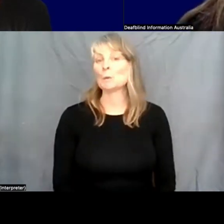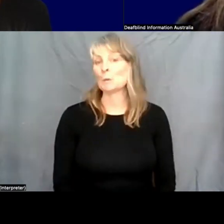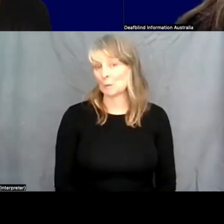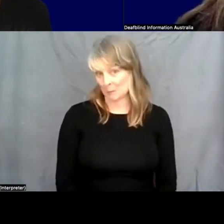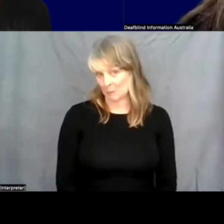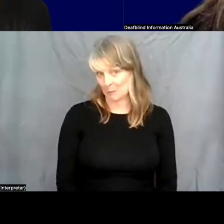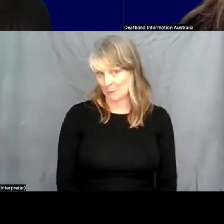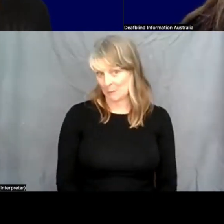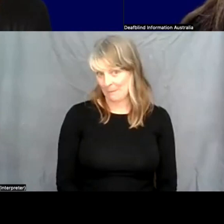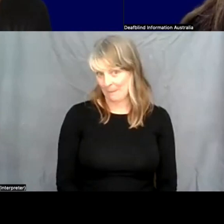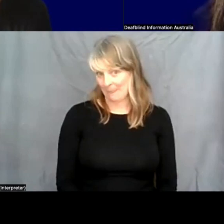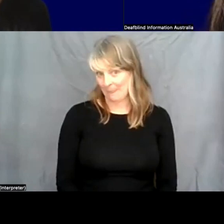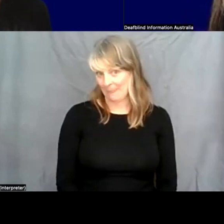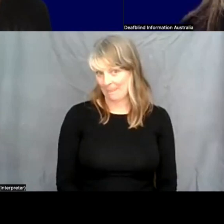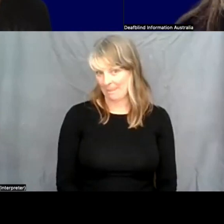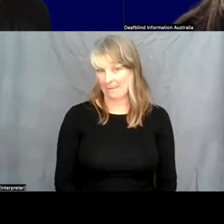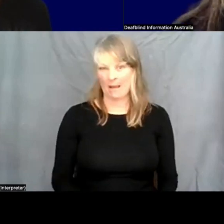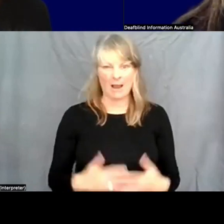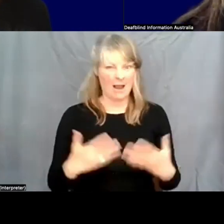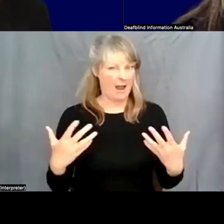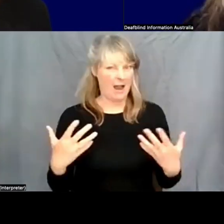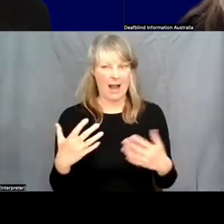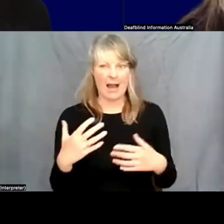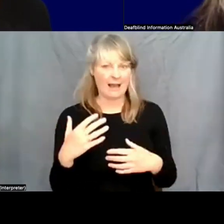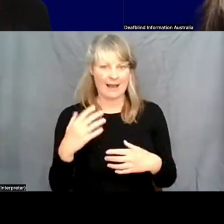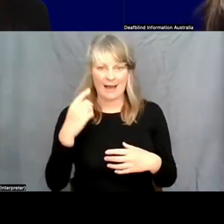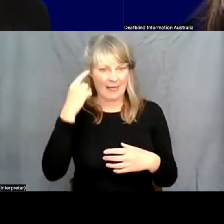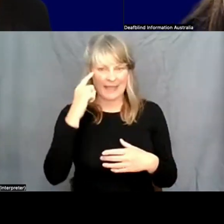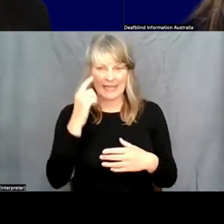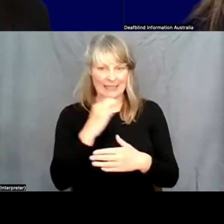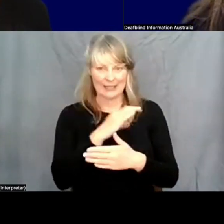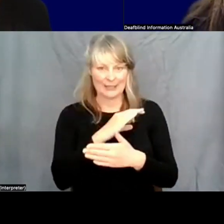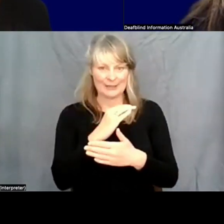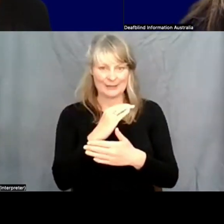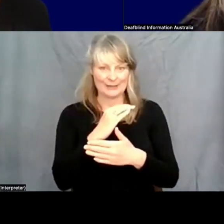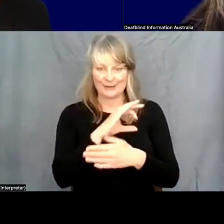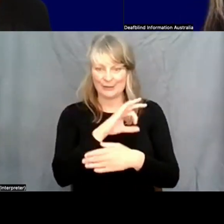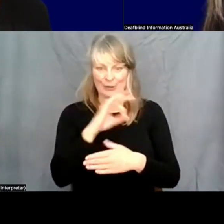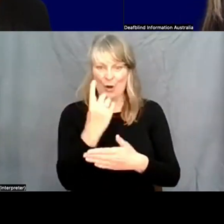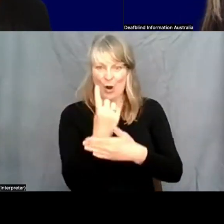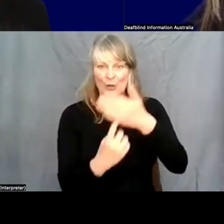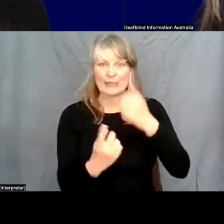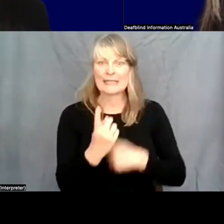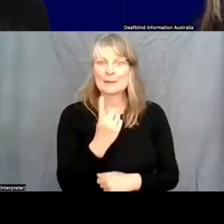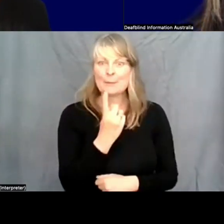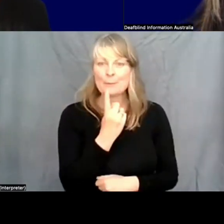I don't think it's just a speech pathologist thing. I think it's more about the